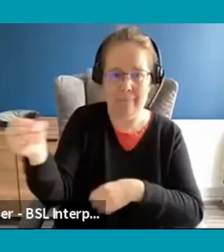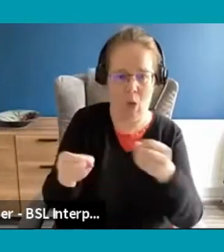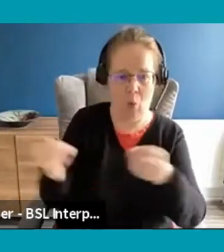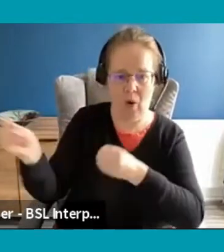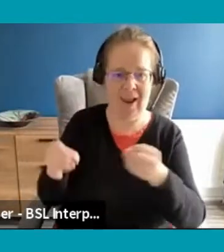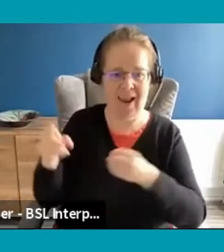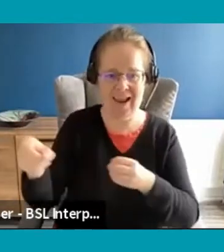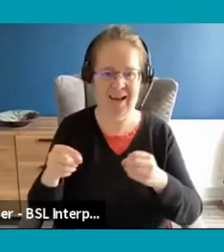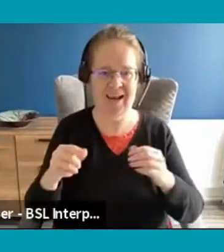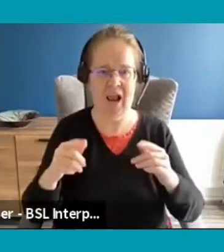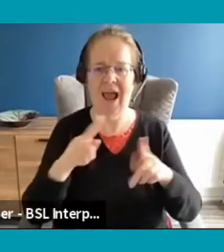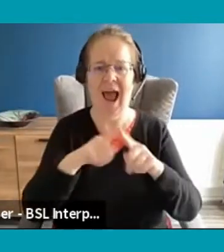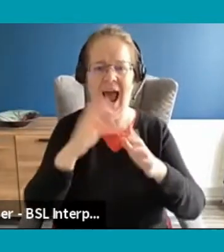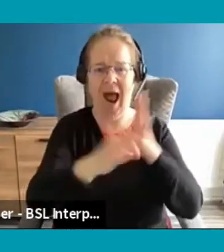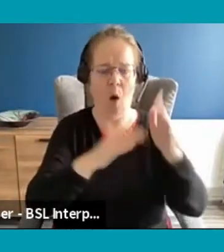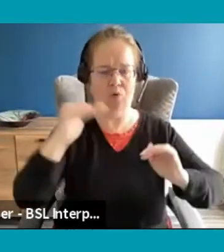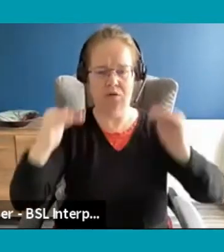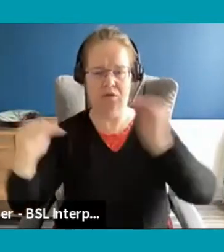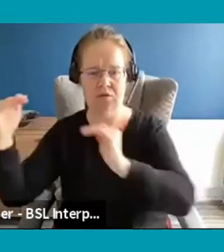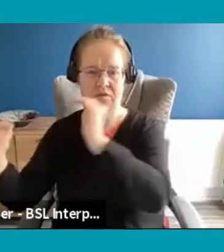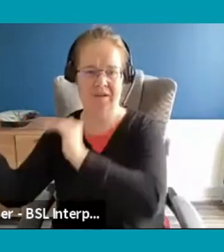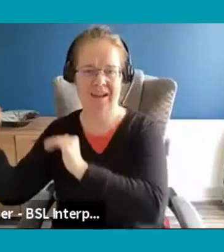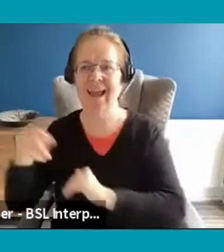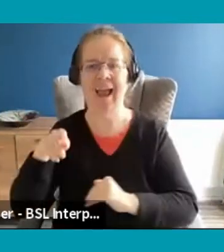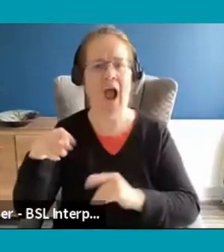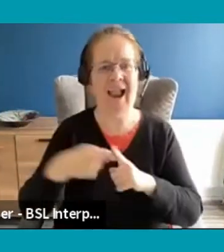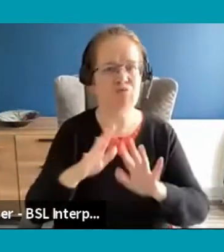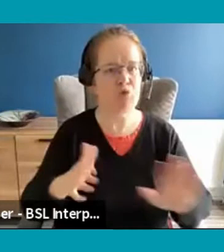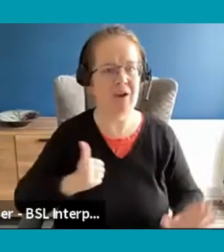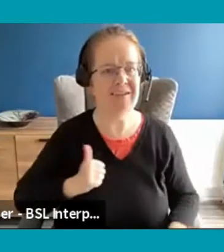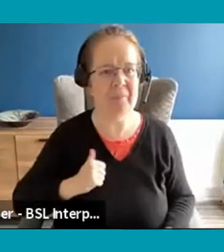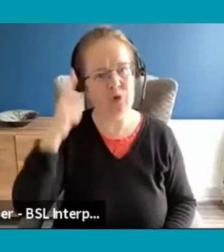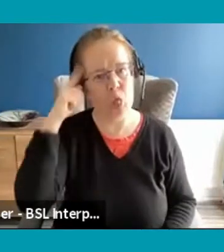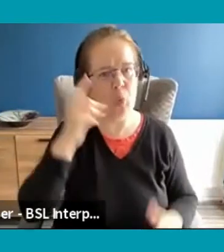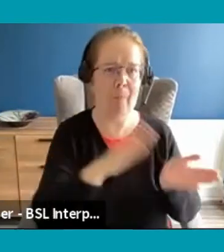That was a big difference and not what Kieran was expecting. And so we work with him to build